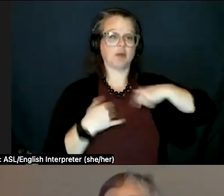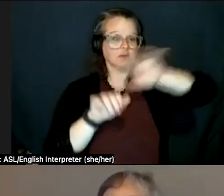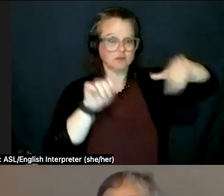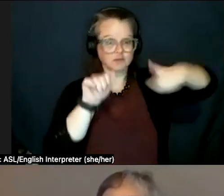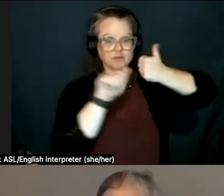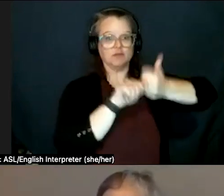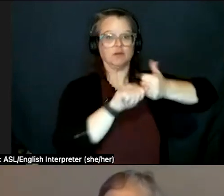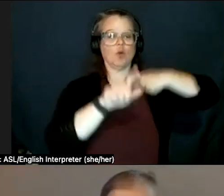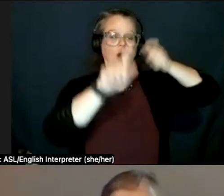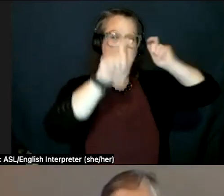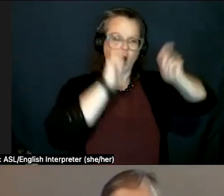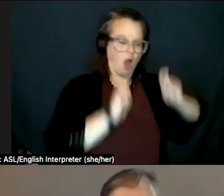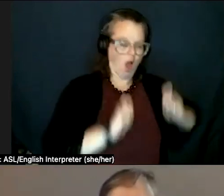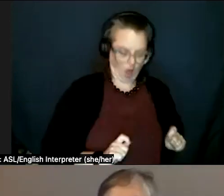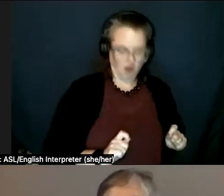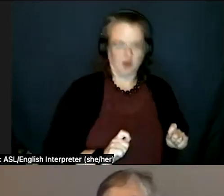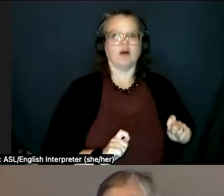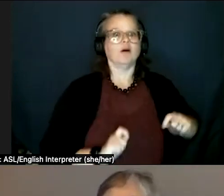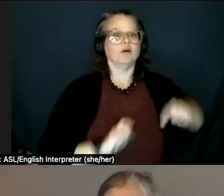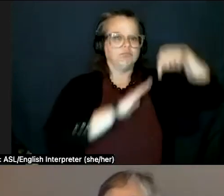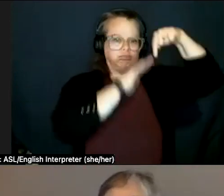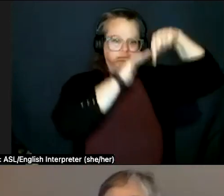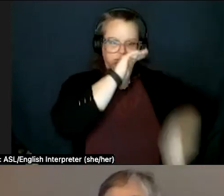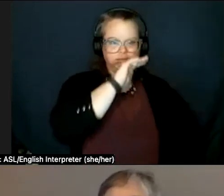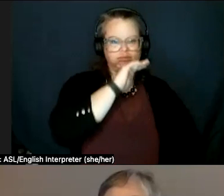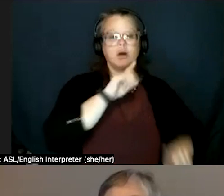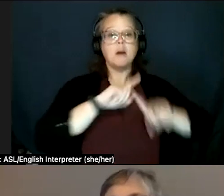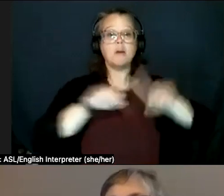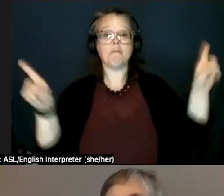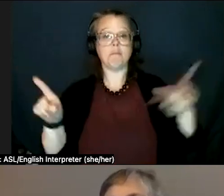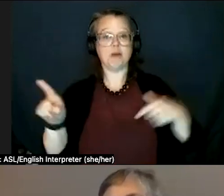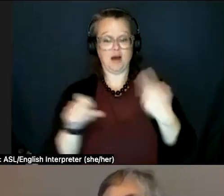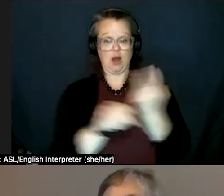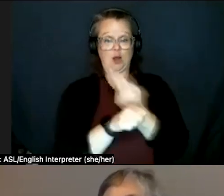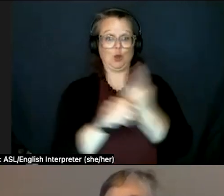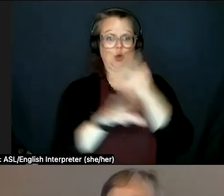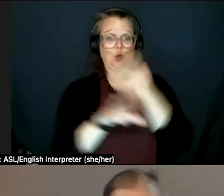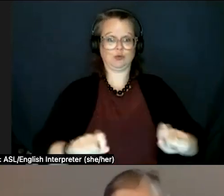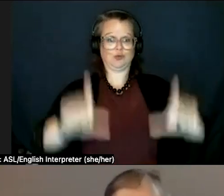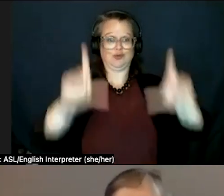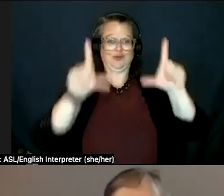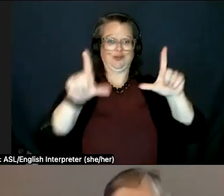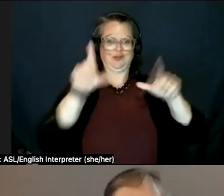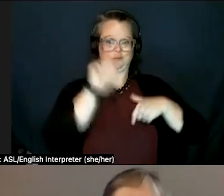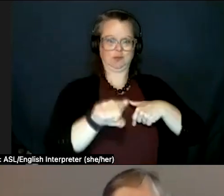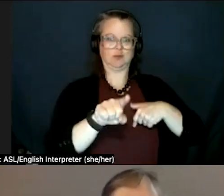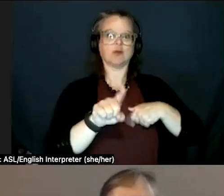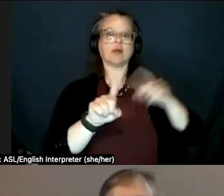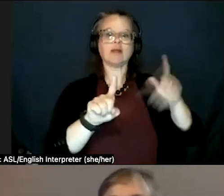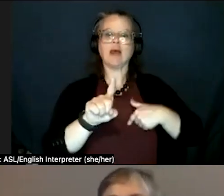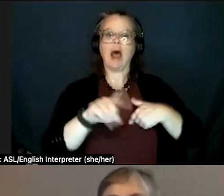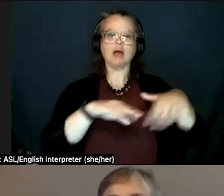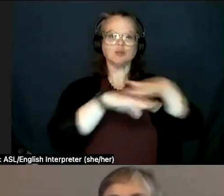query location of their order or freight. It uses English sentences as opposed to lookup.